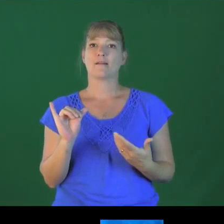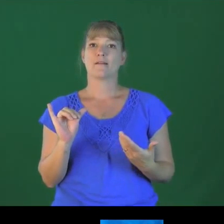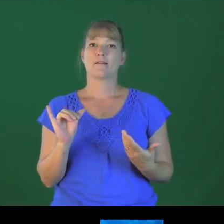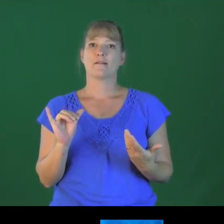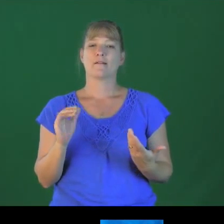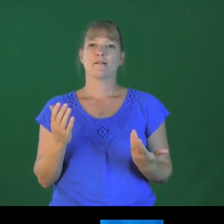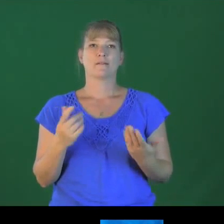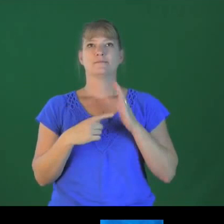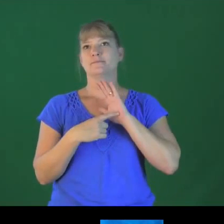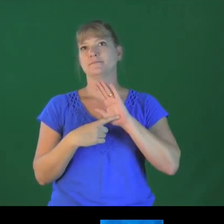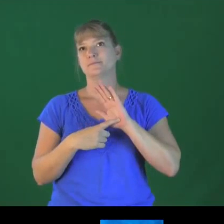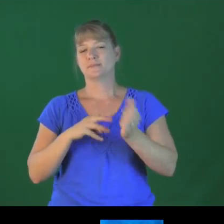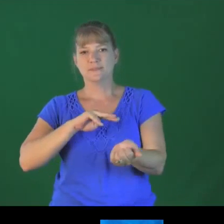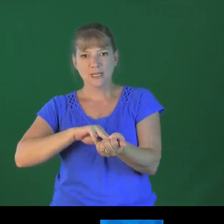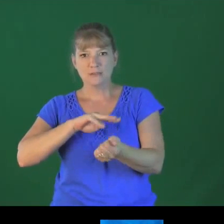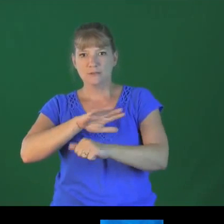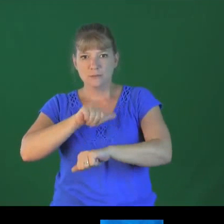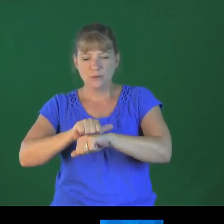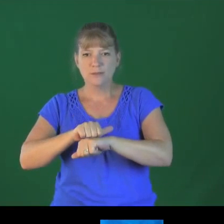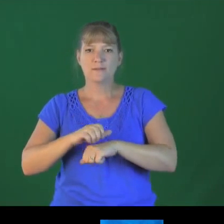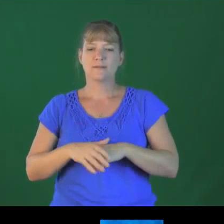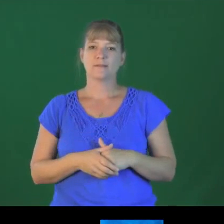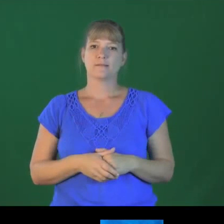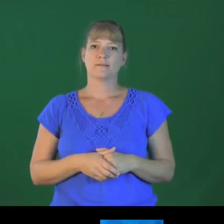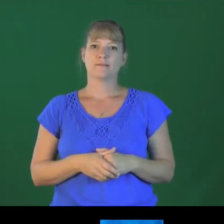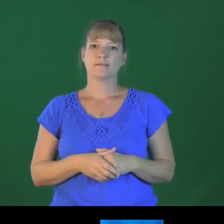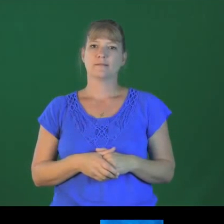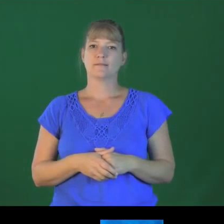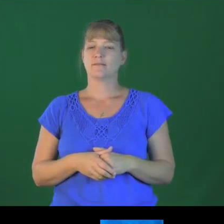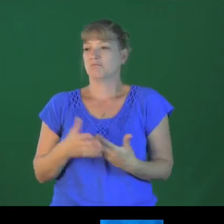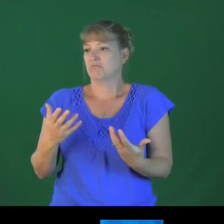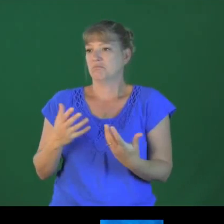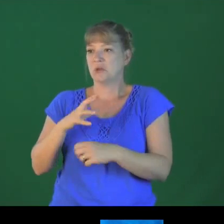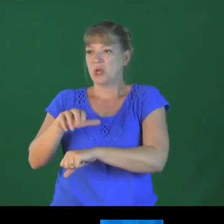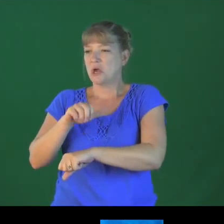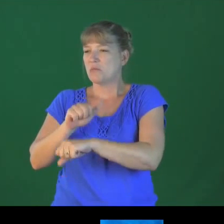like a doctor's appointment or an appointment, where you're speaking with someone